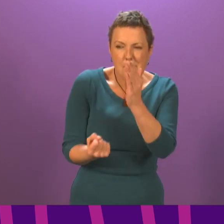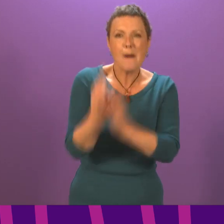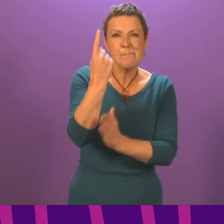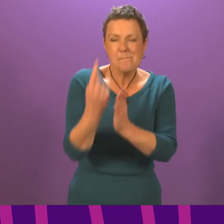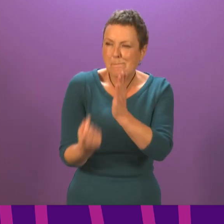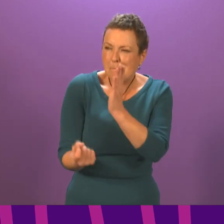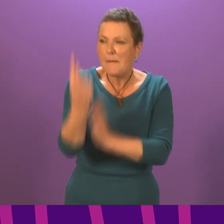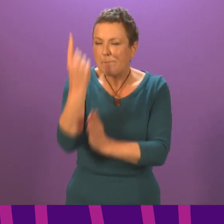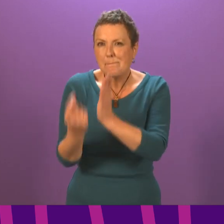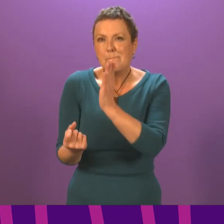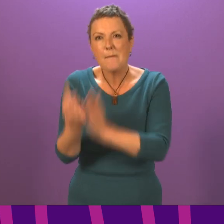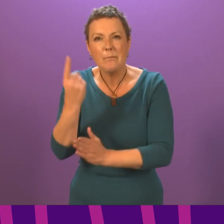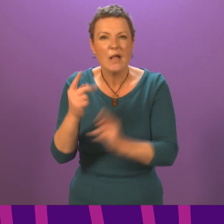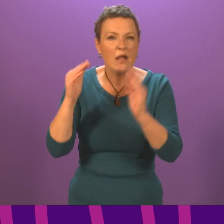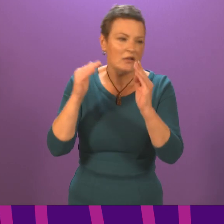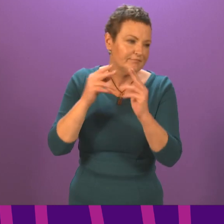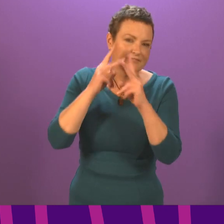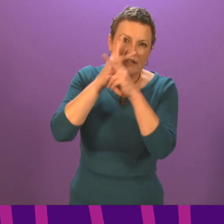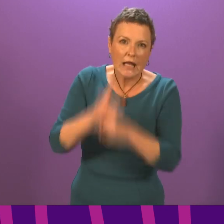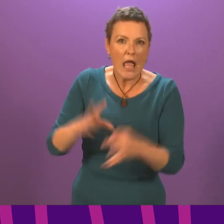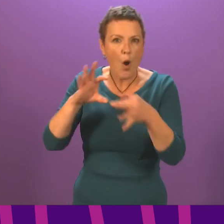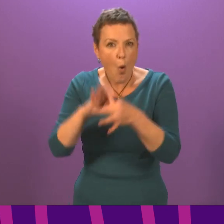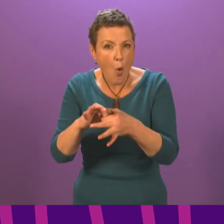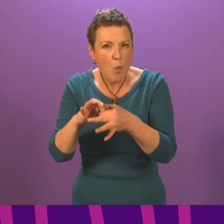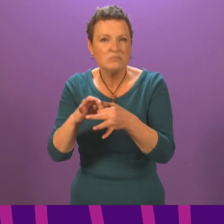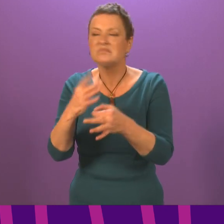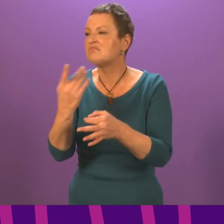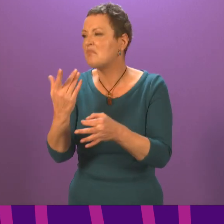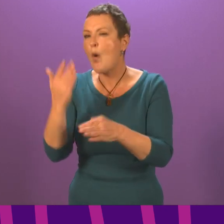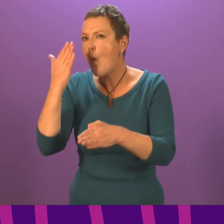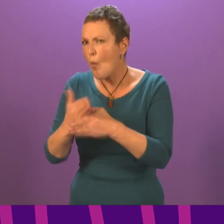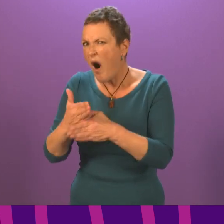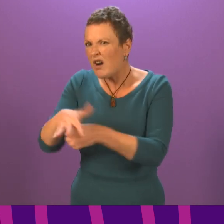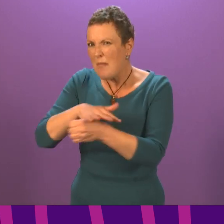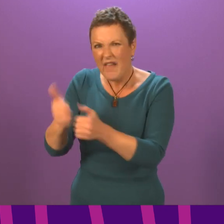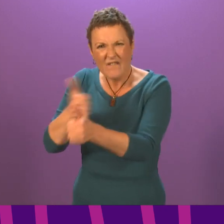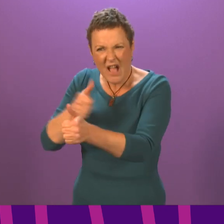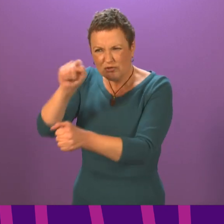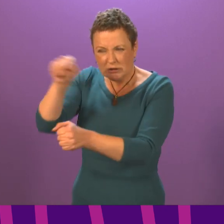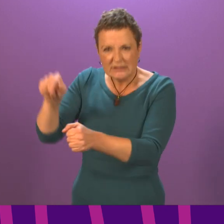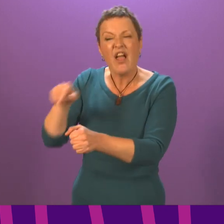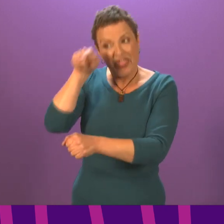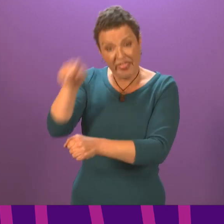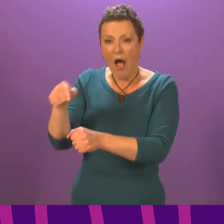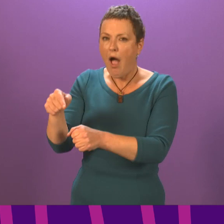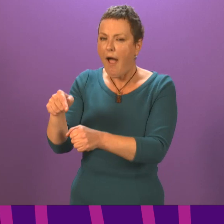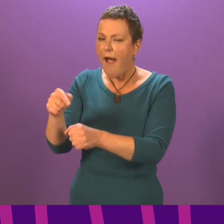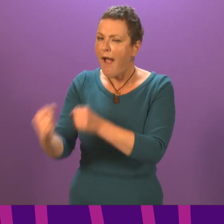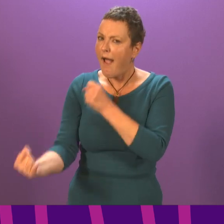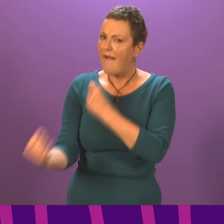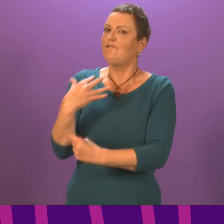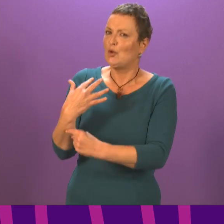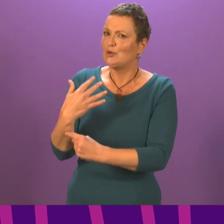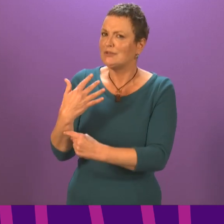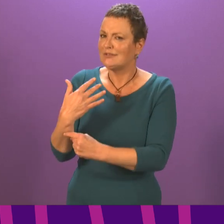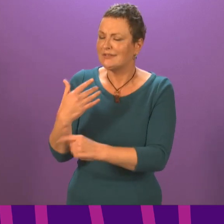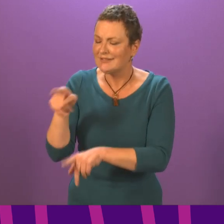in care homes and in workplaces, which have had an impact on the overall picture.